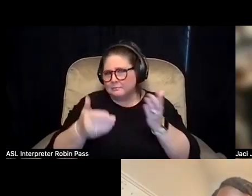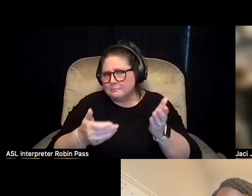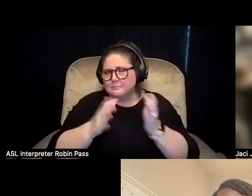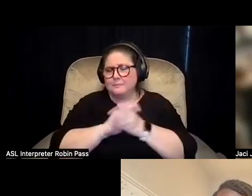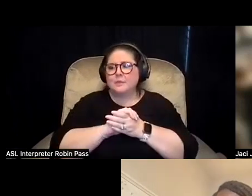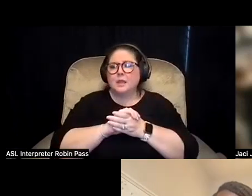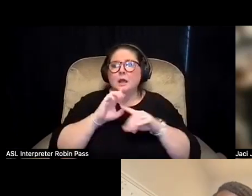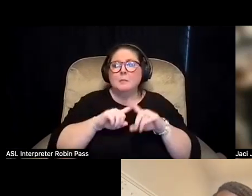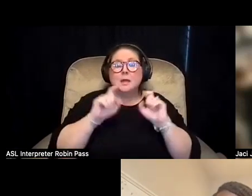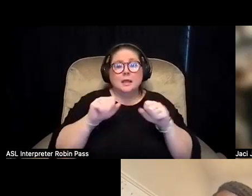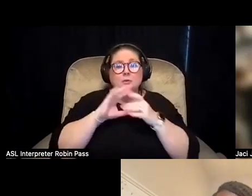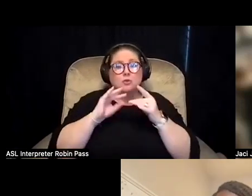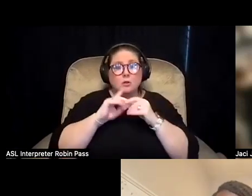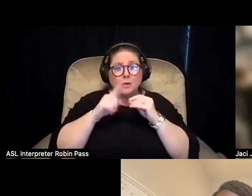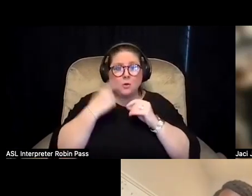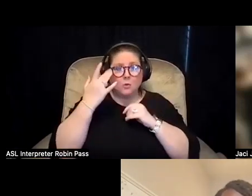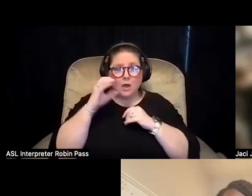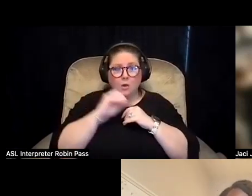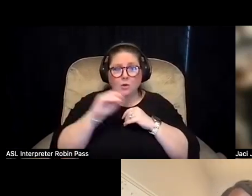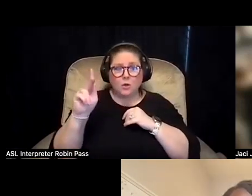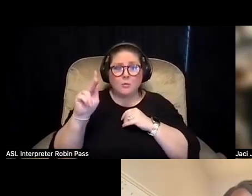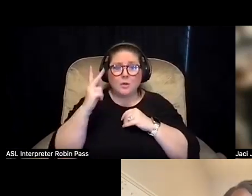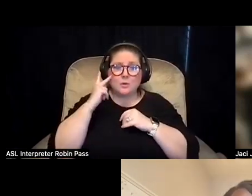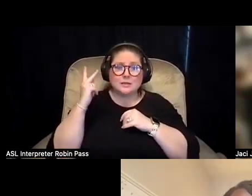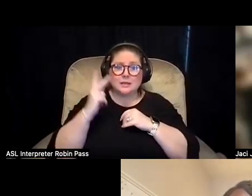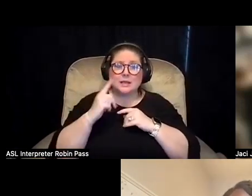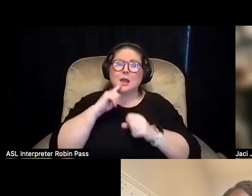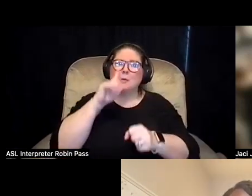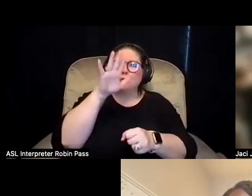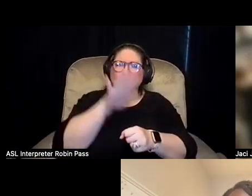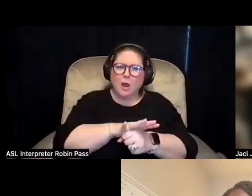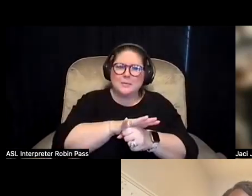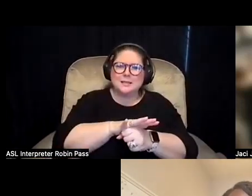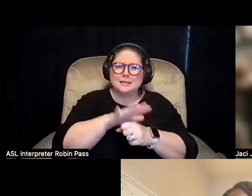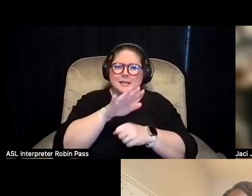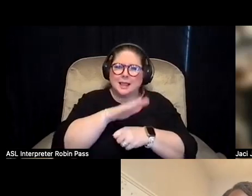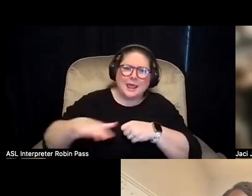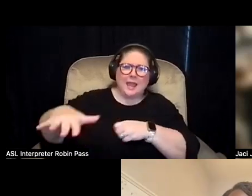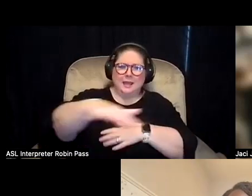can you talk about why oklahoma was seen as the promised land you know where does that come from